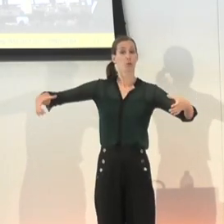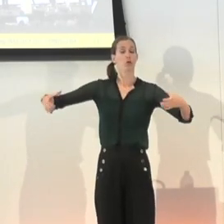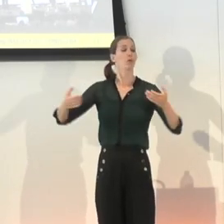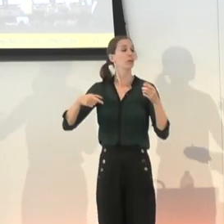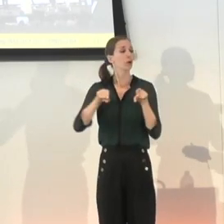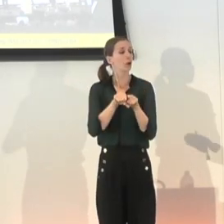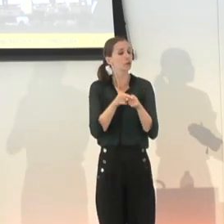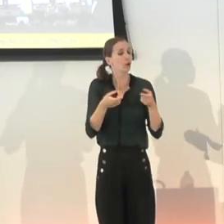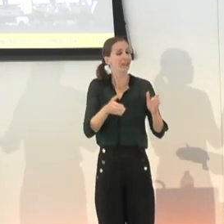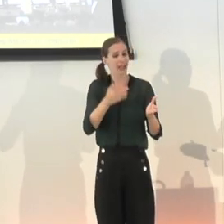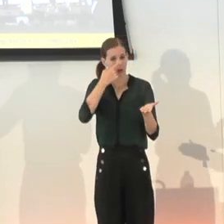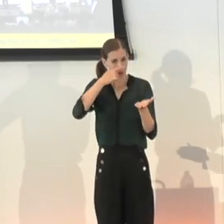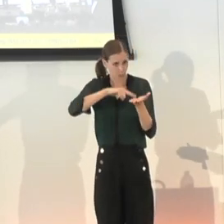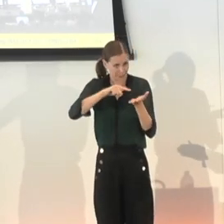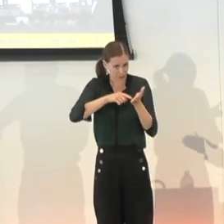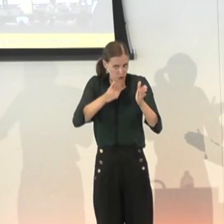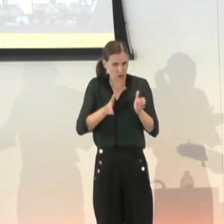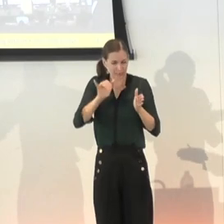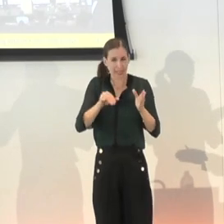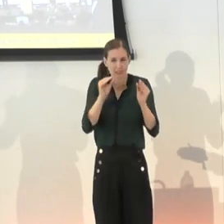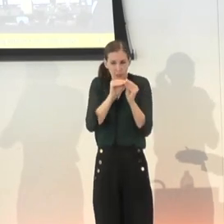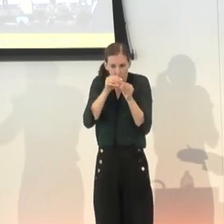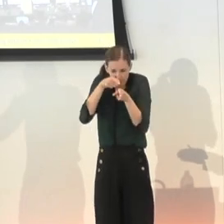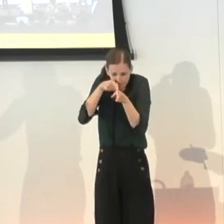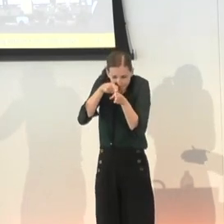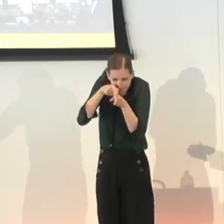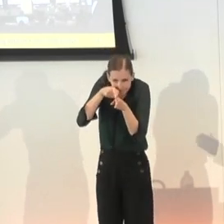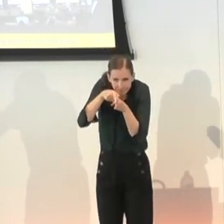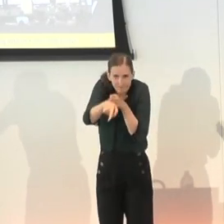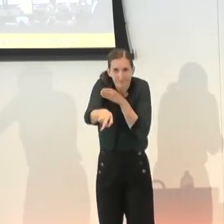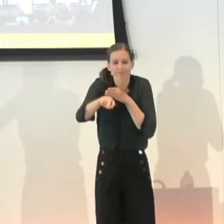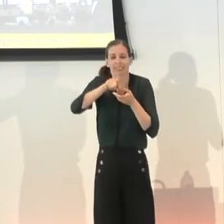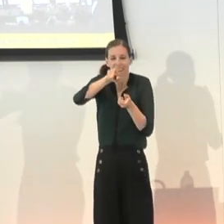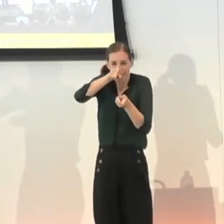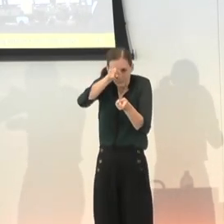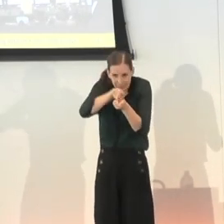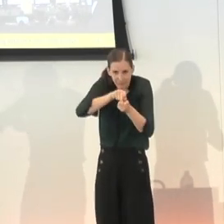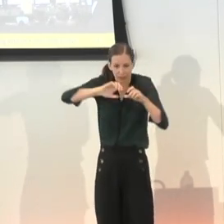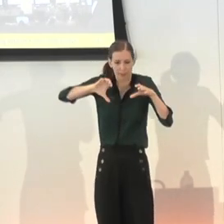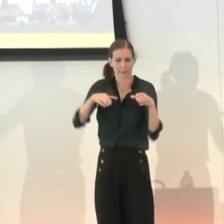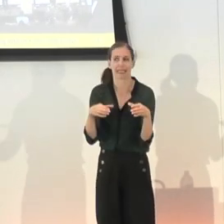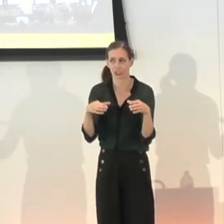to research -- do research that specialized that population and that might be possible for